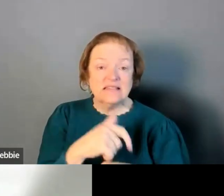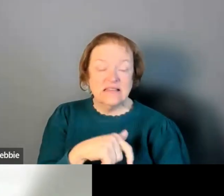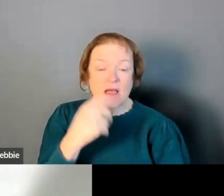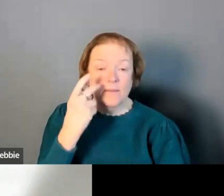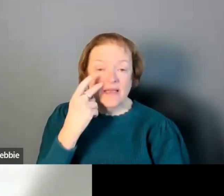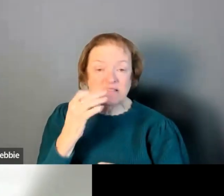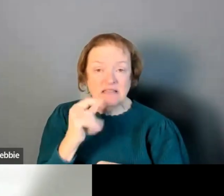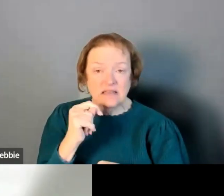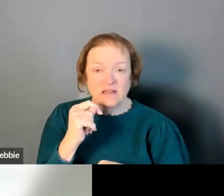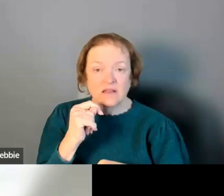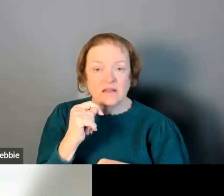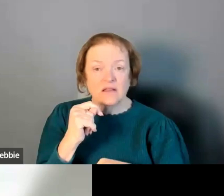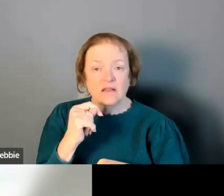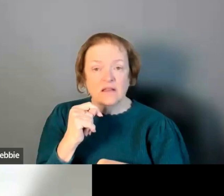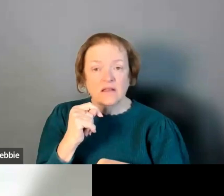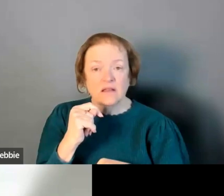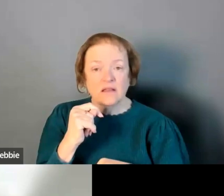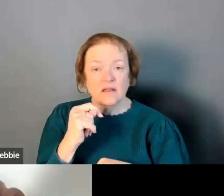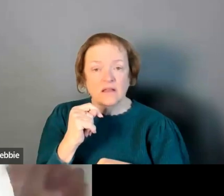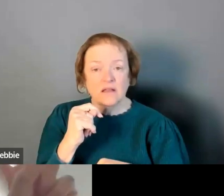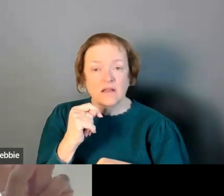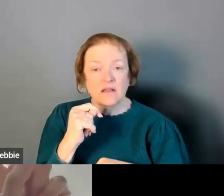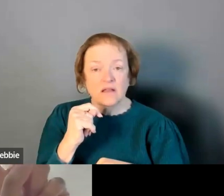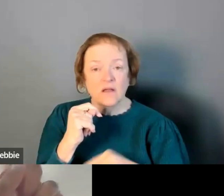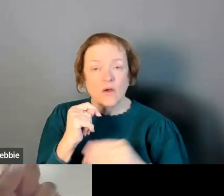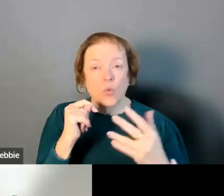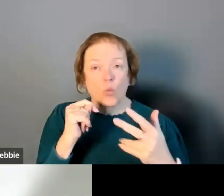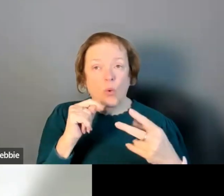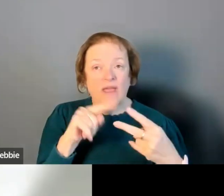We have been pressing, I think we have been pressing the input.